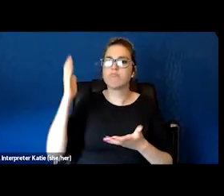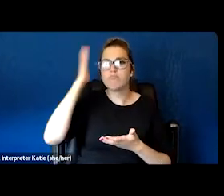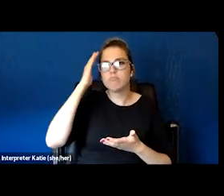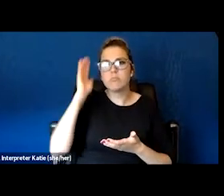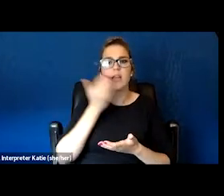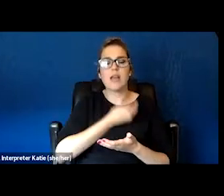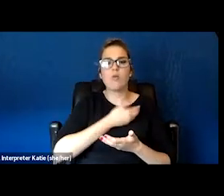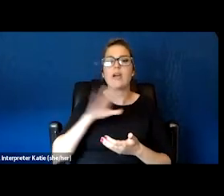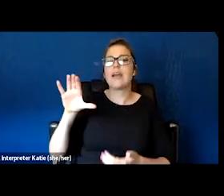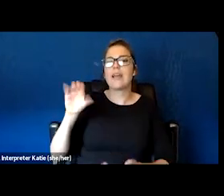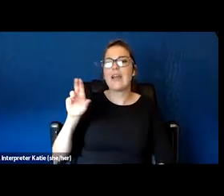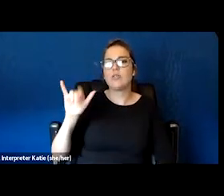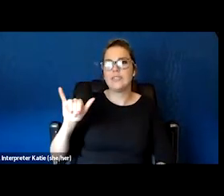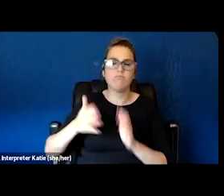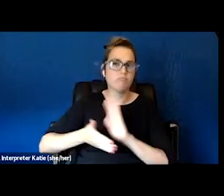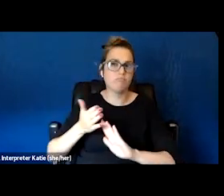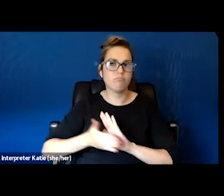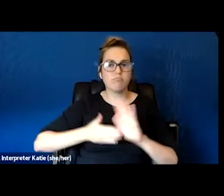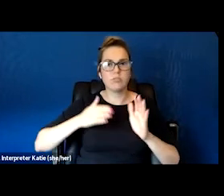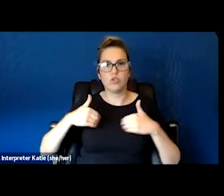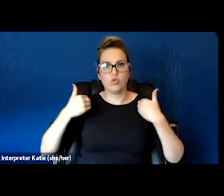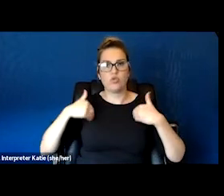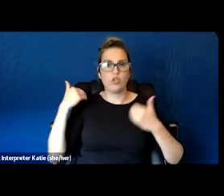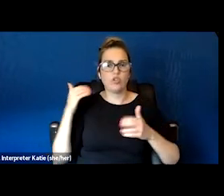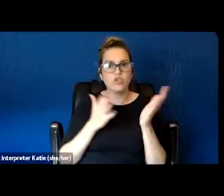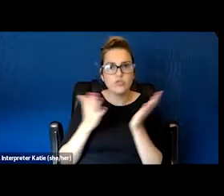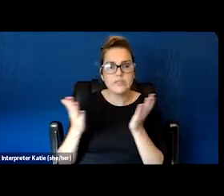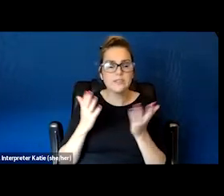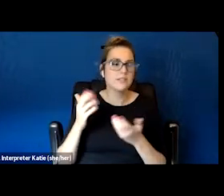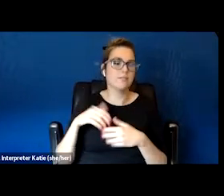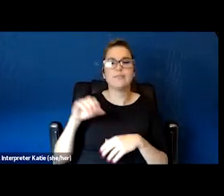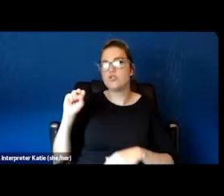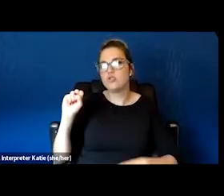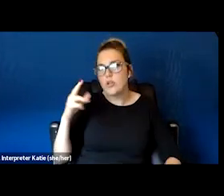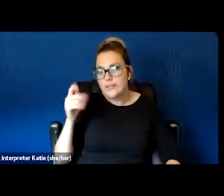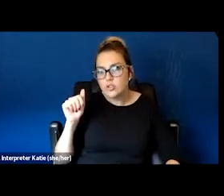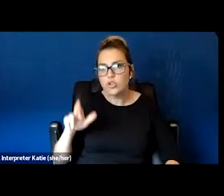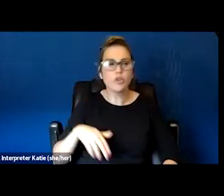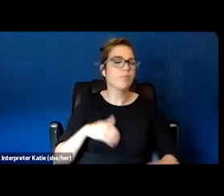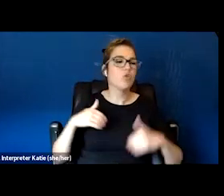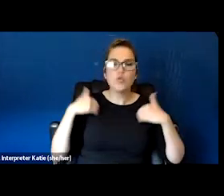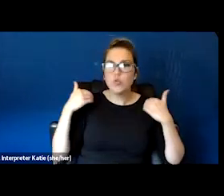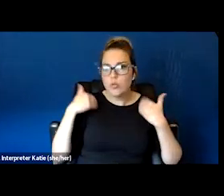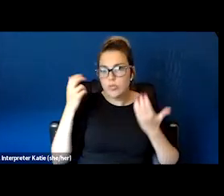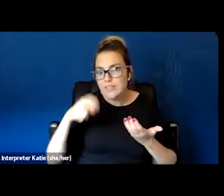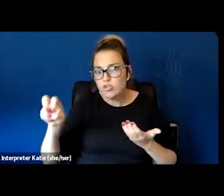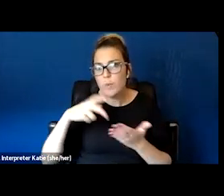So maybe our Youth Shelter or our Youth Transitional Program. And they go around and they do presentations